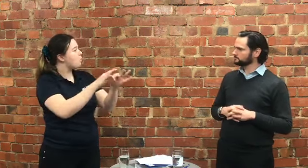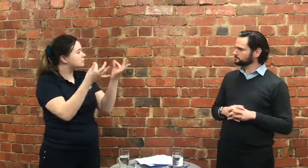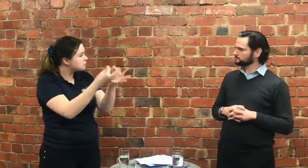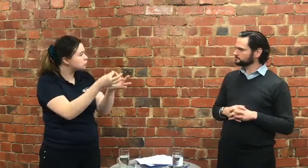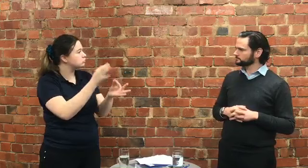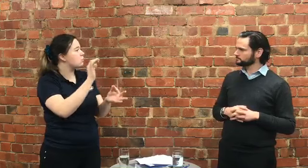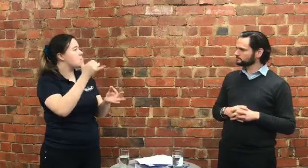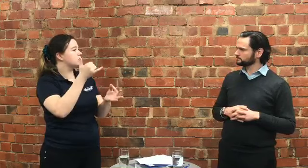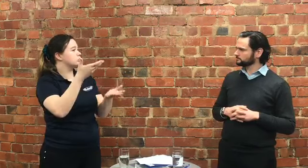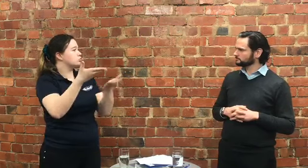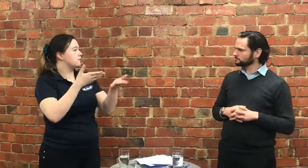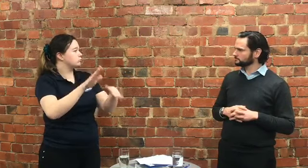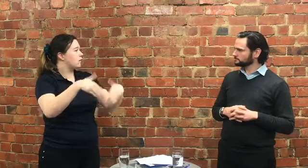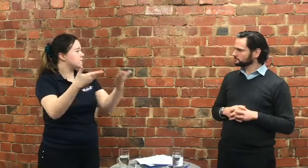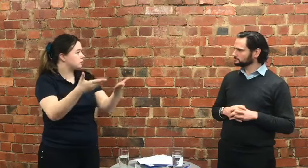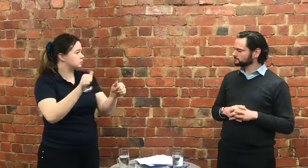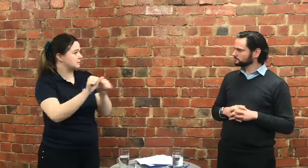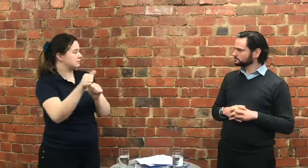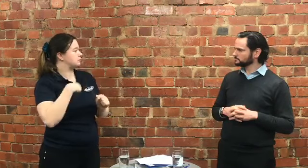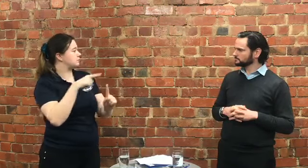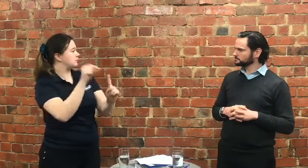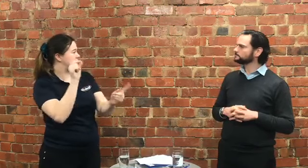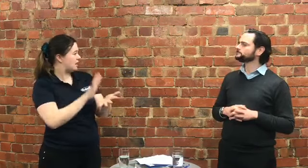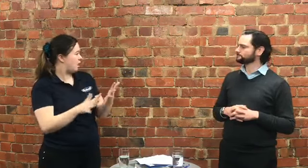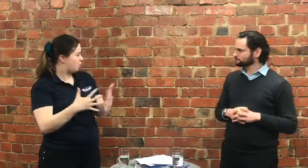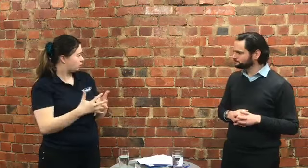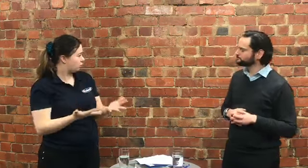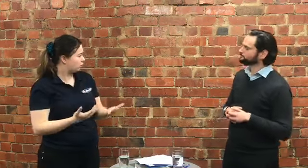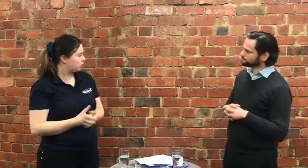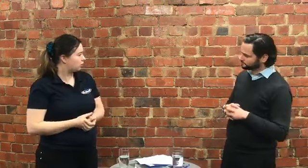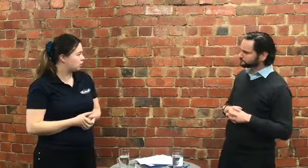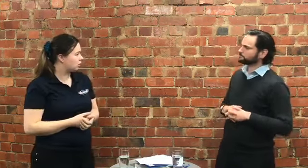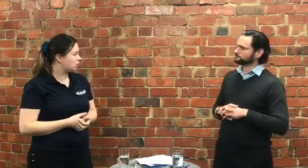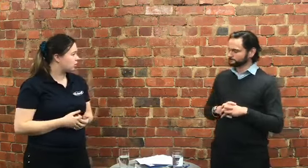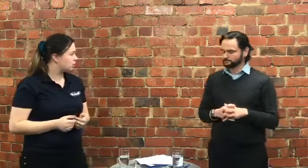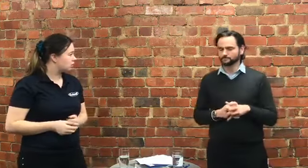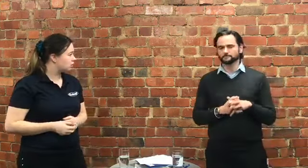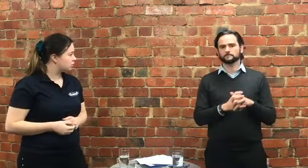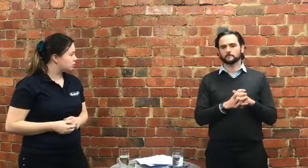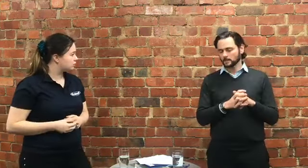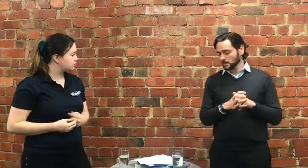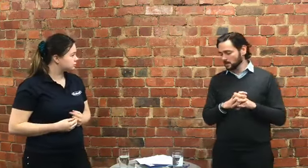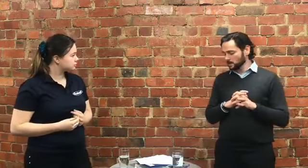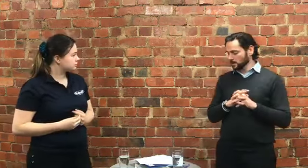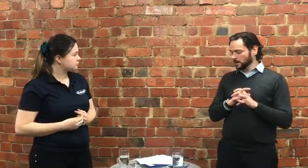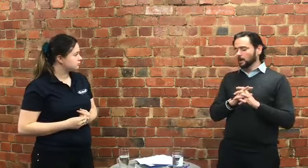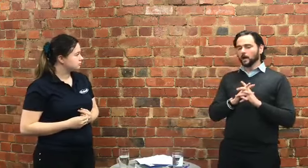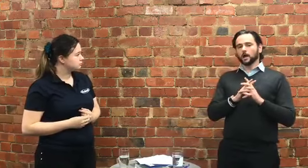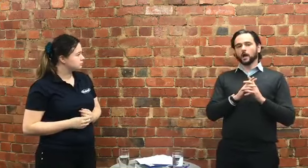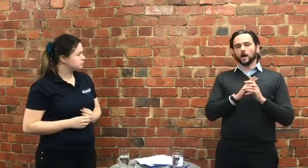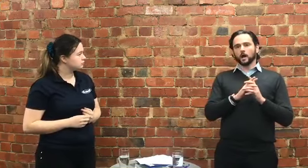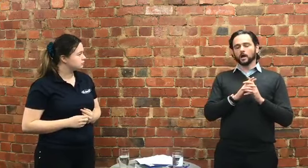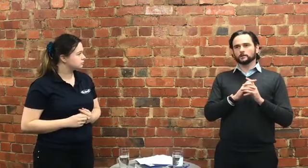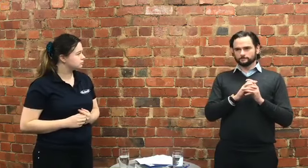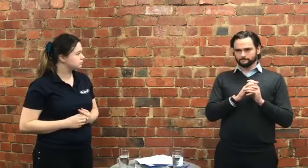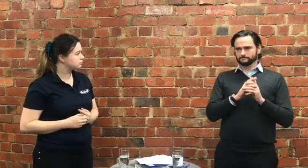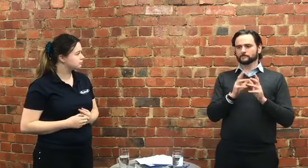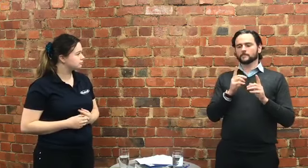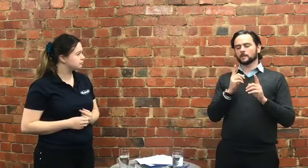who the right person to provide the service is, or which organisation would be the right organisation to provide me with services?